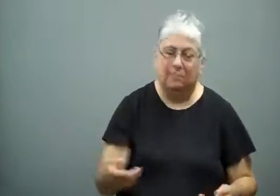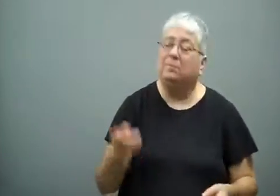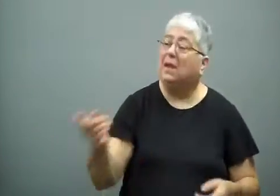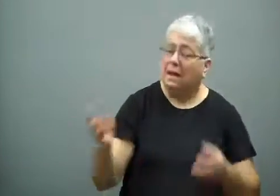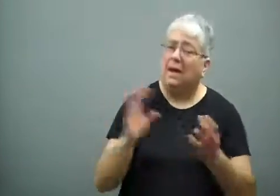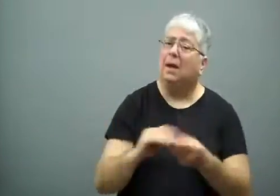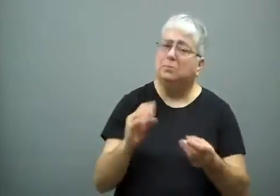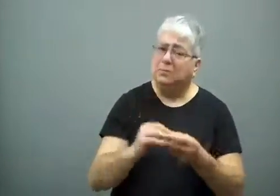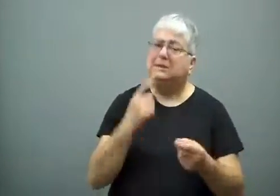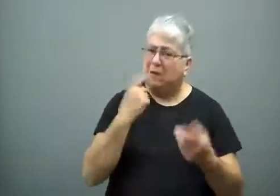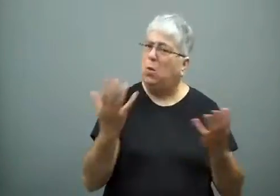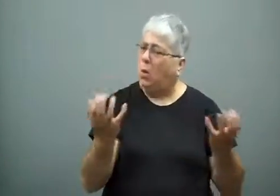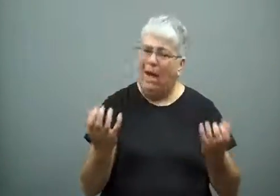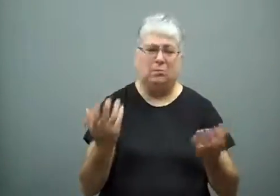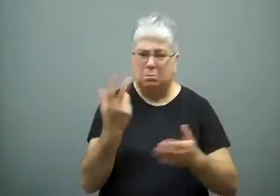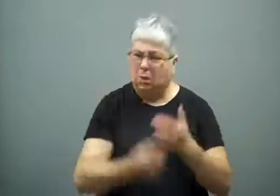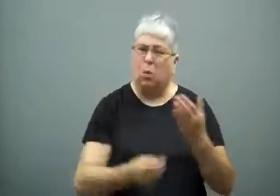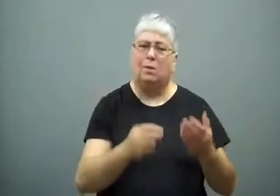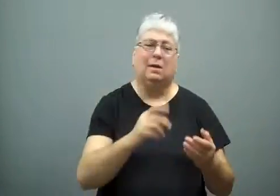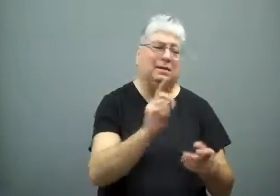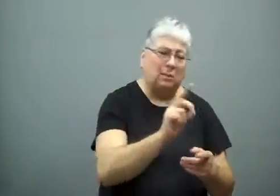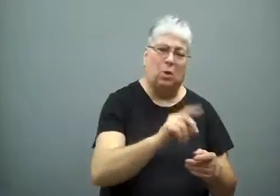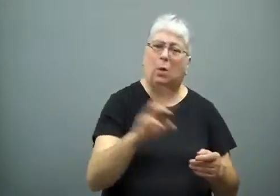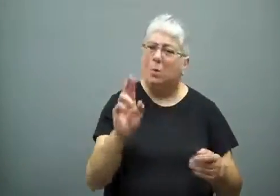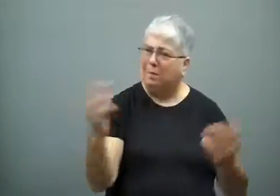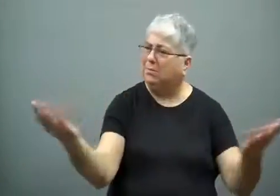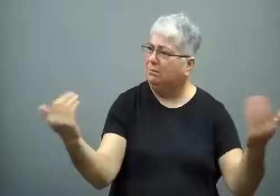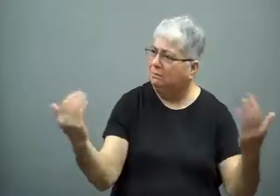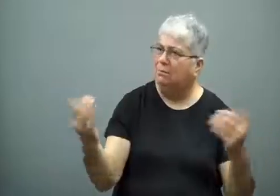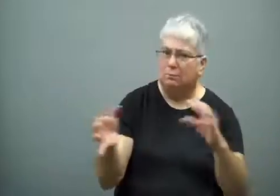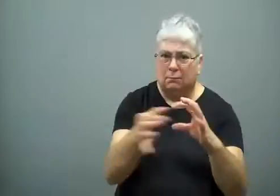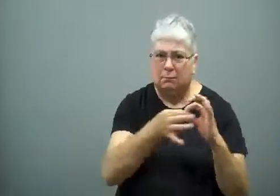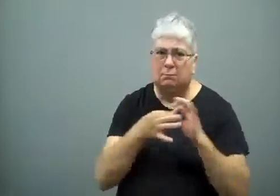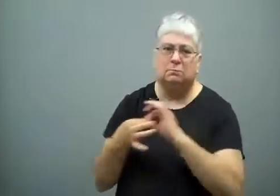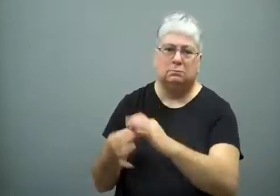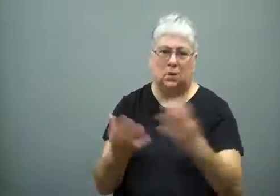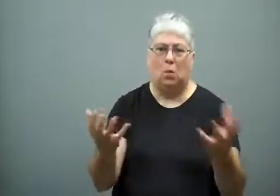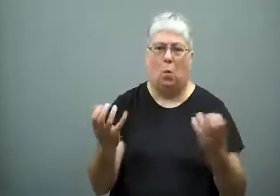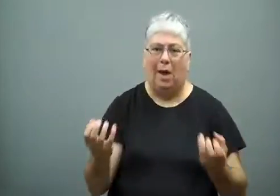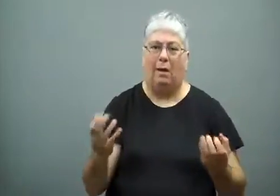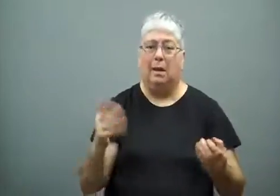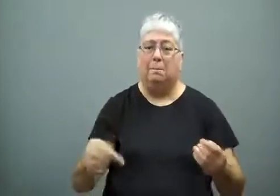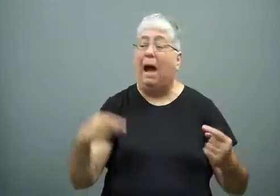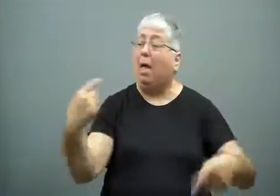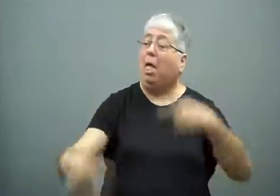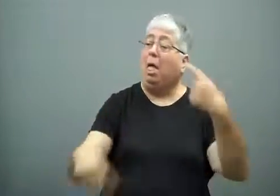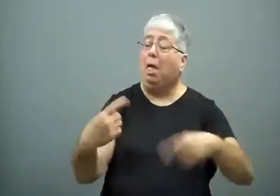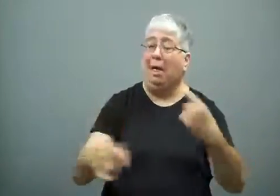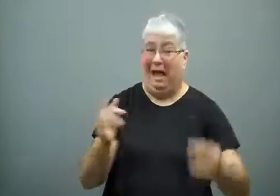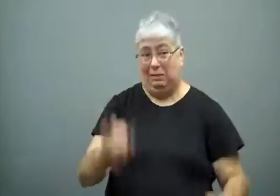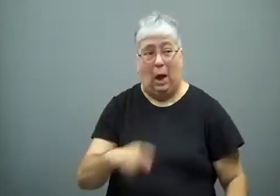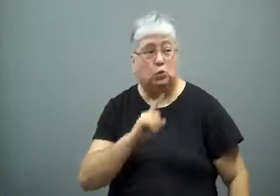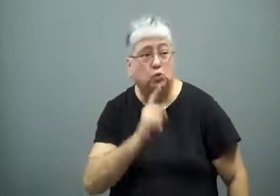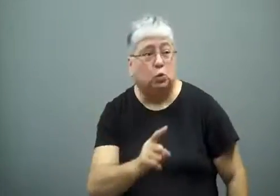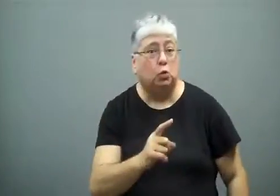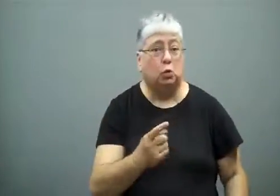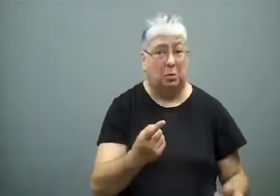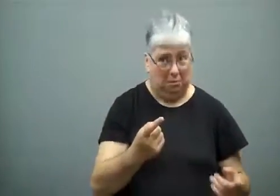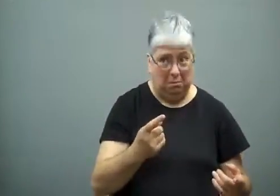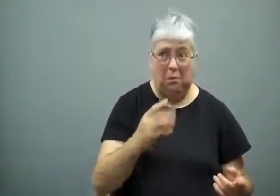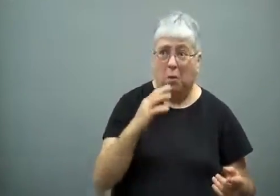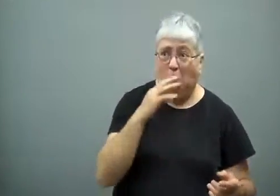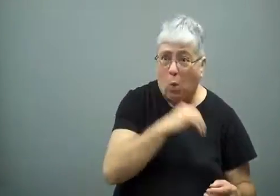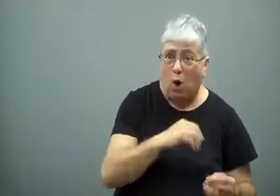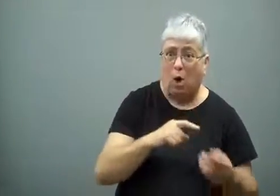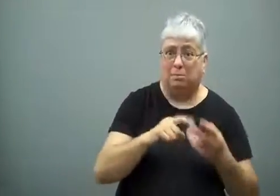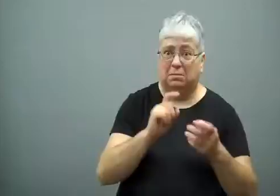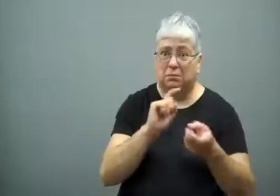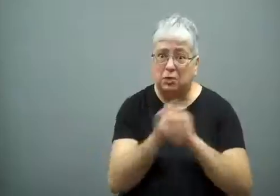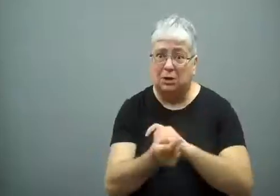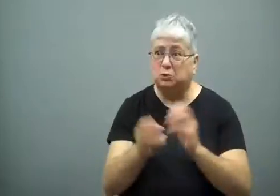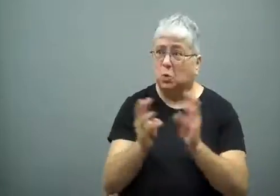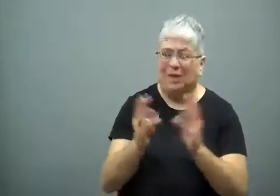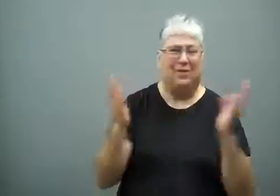Obama said he wanted to work with both parties in addressing this issue.